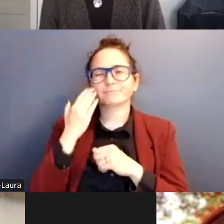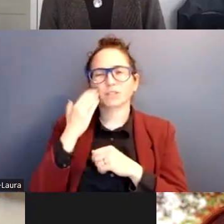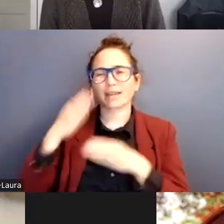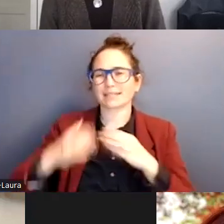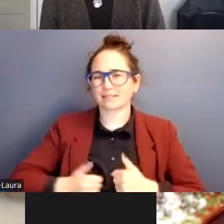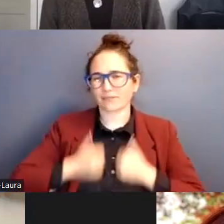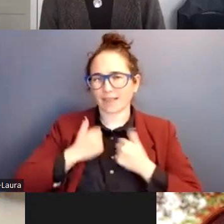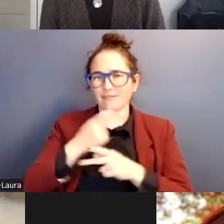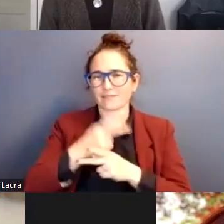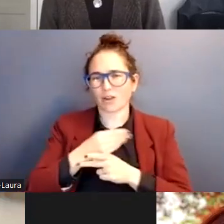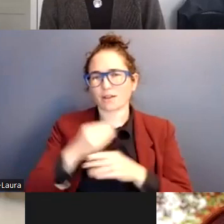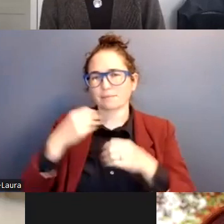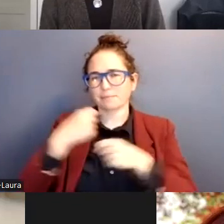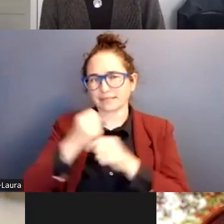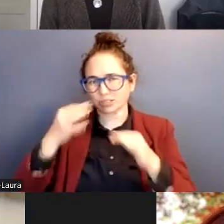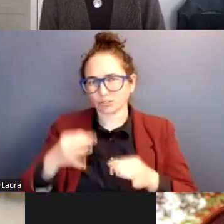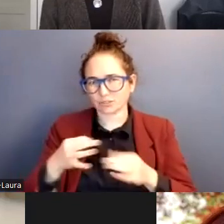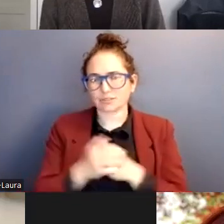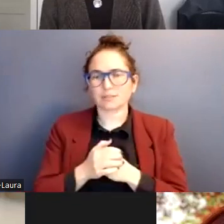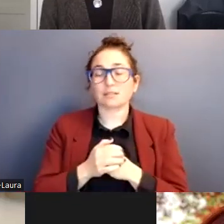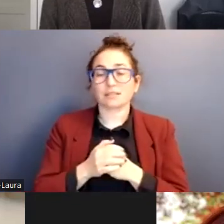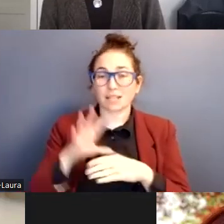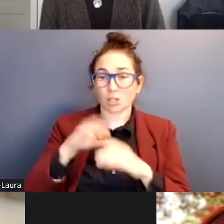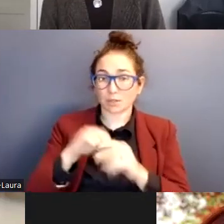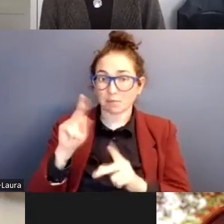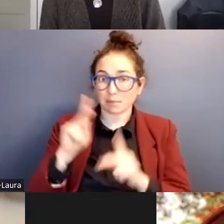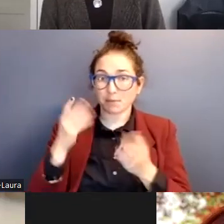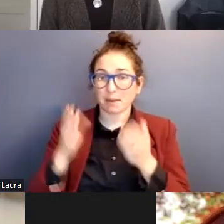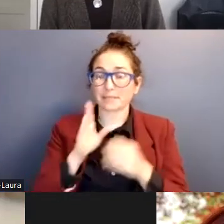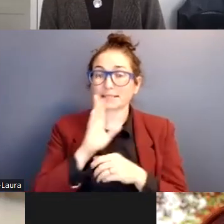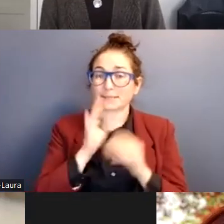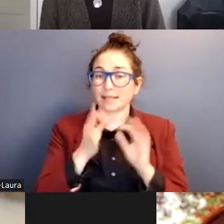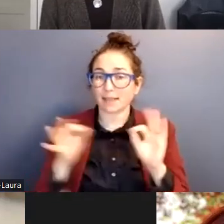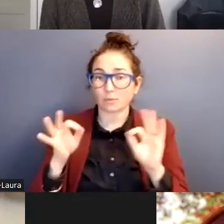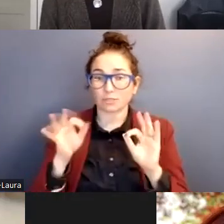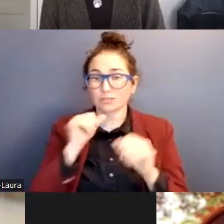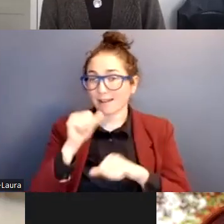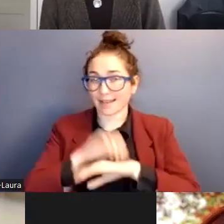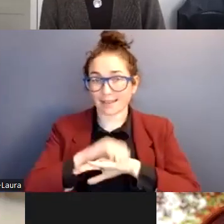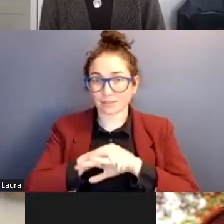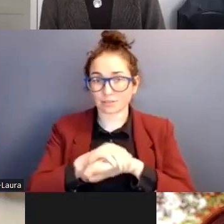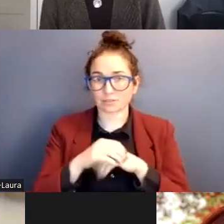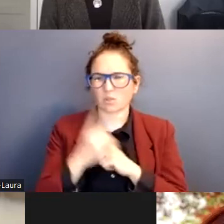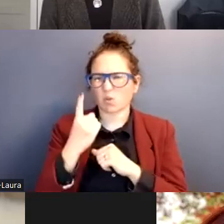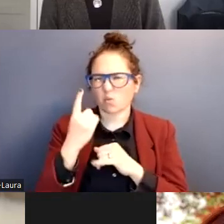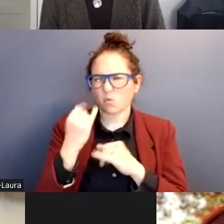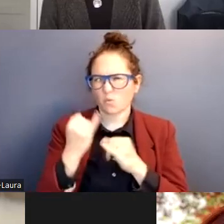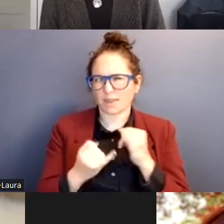and decision making, including people who may speak languages other than English. And one last thing I like to say, language is